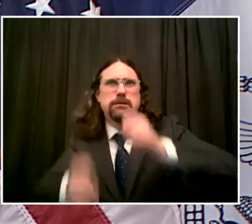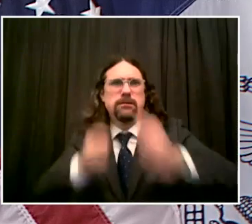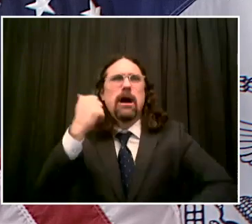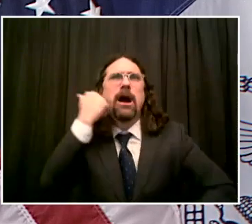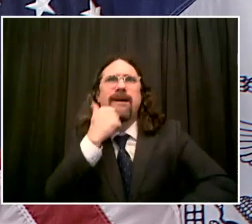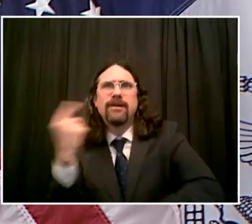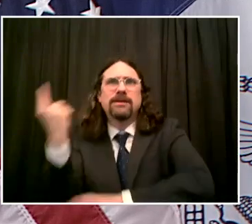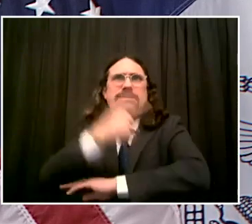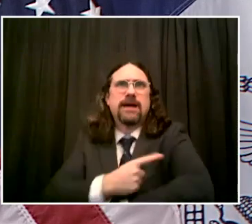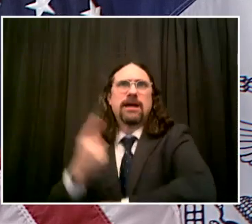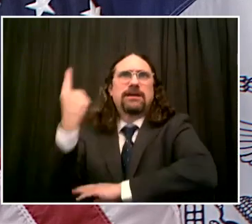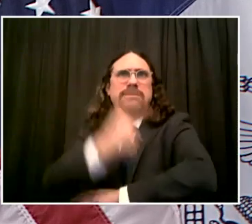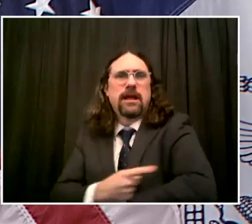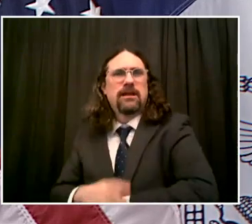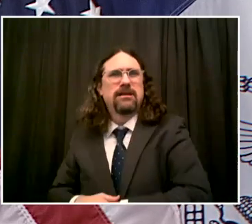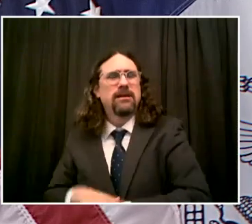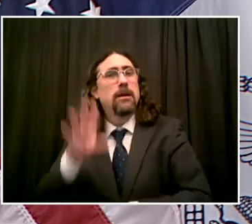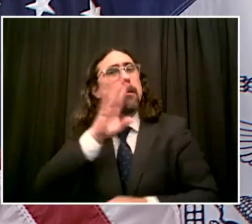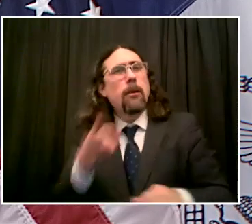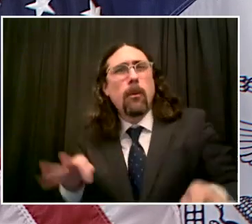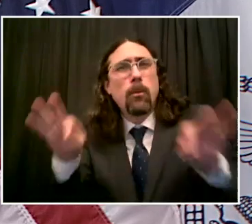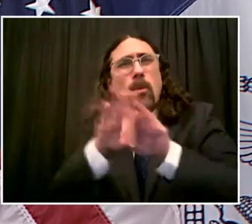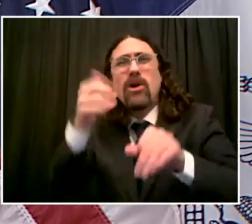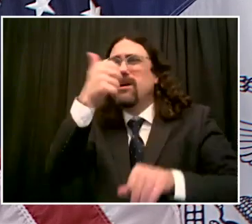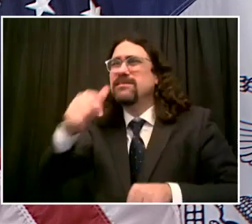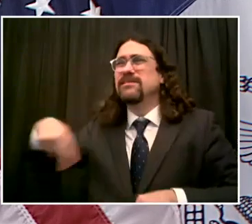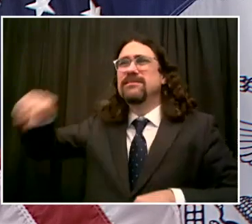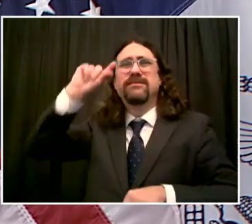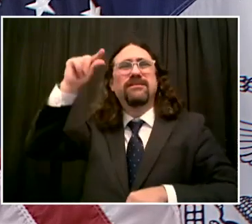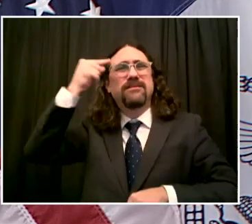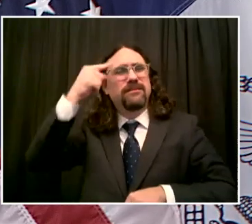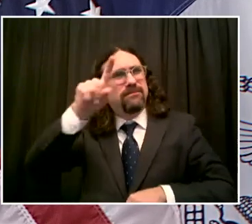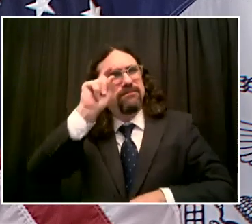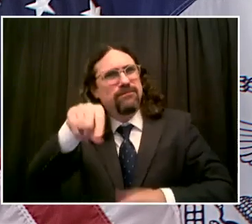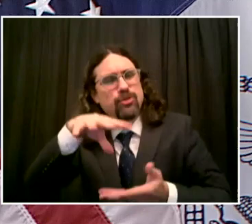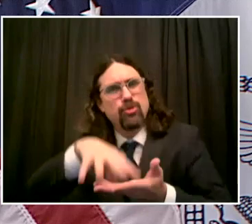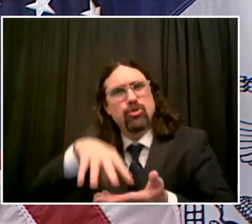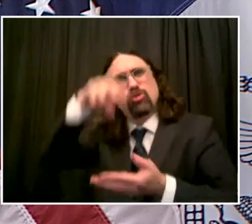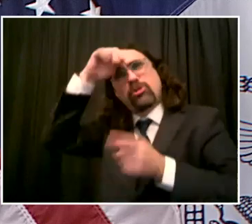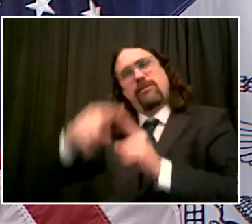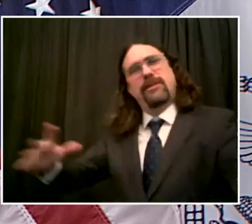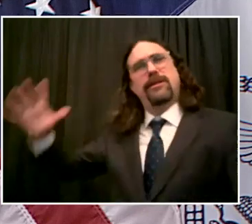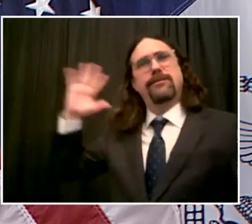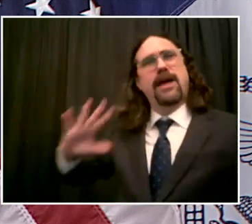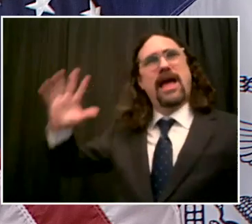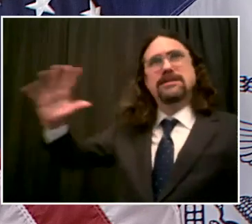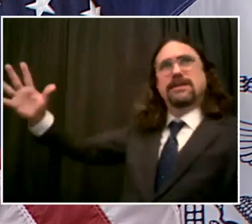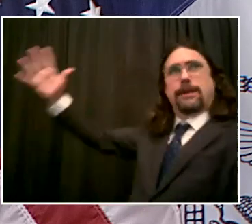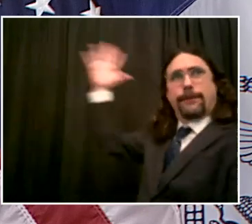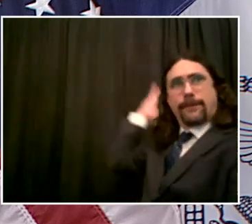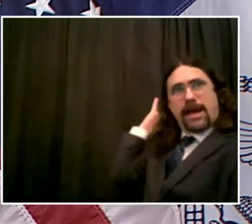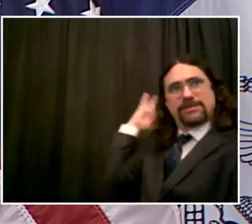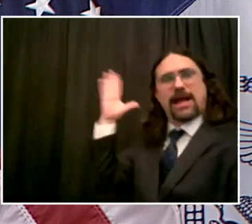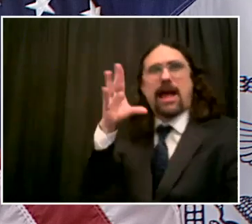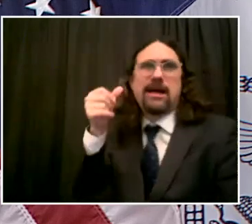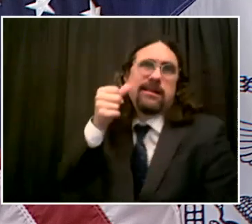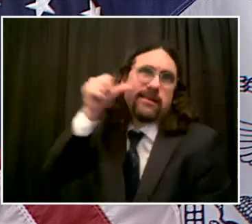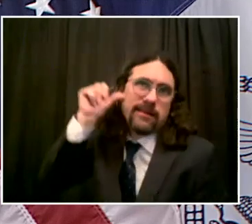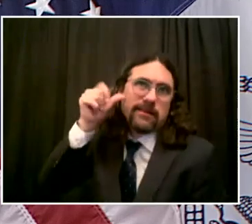ALERT EVERY DAY AND EVERY HOUR ERWHE HUMAN BEINGS SOMETHING E W